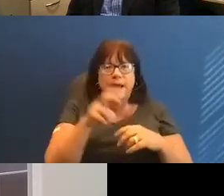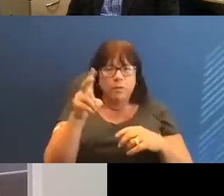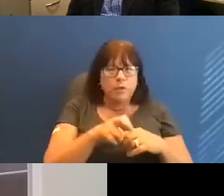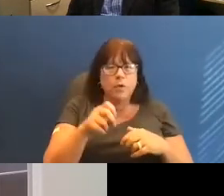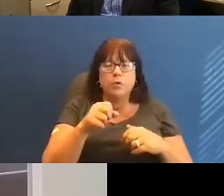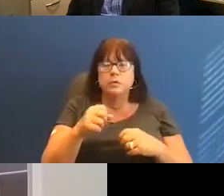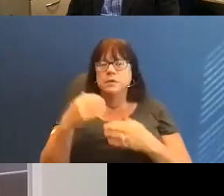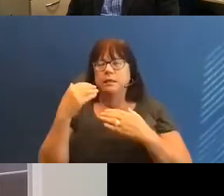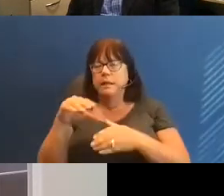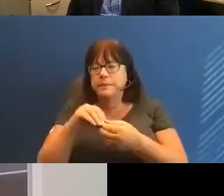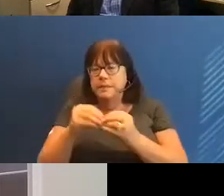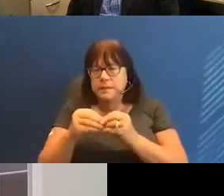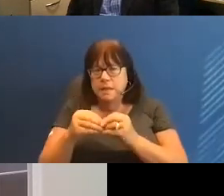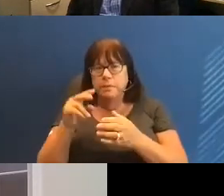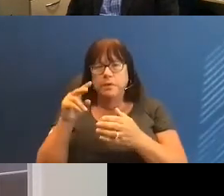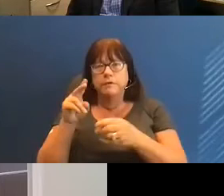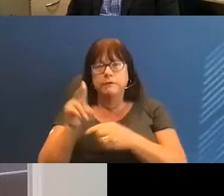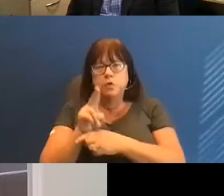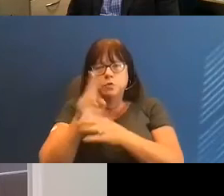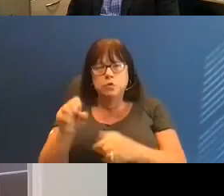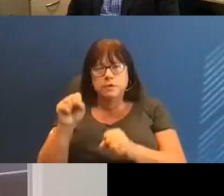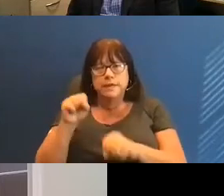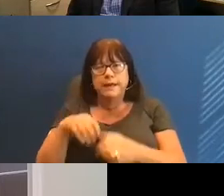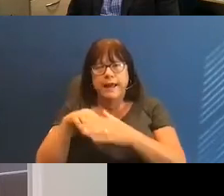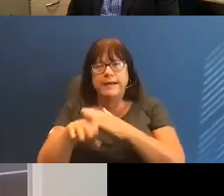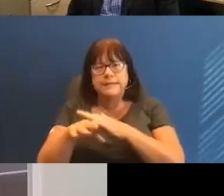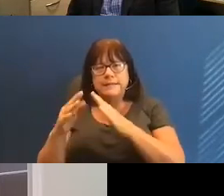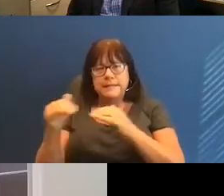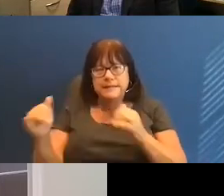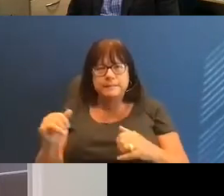these materials can't be indefinitely retained and they can't be revised, remixed, and redistributed.